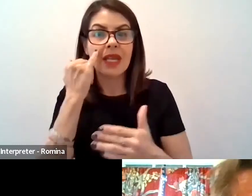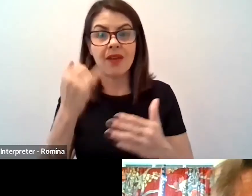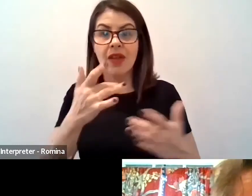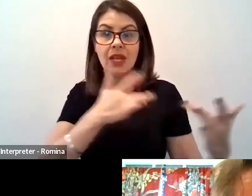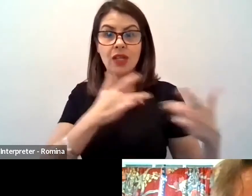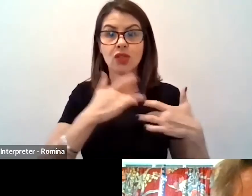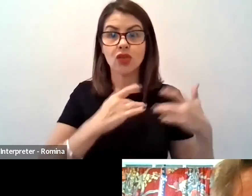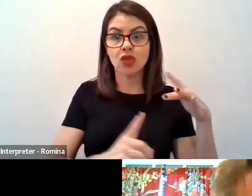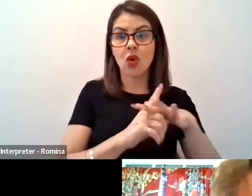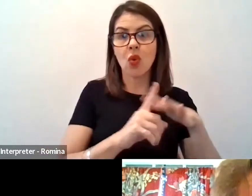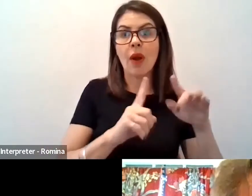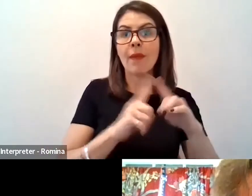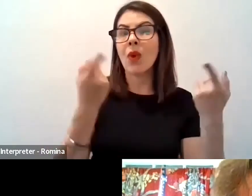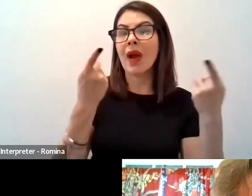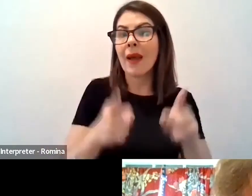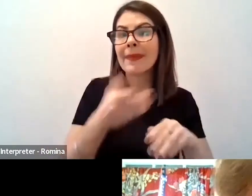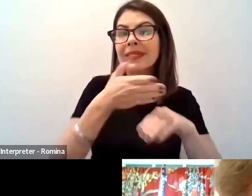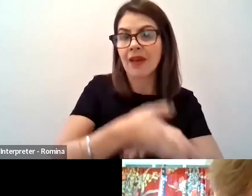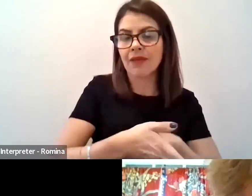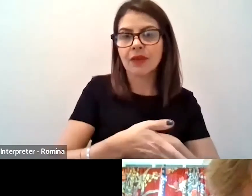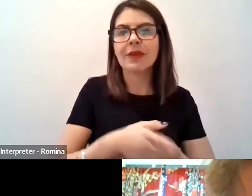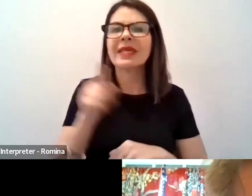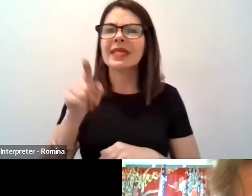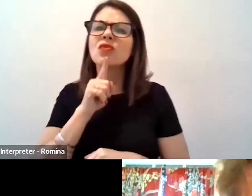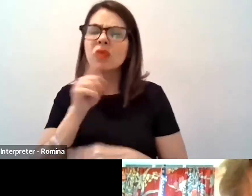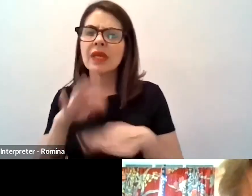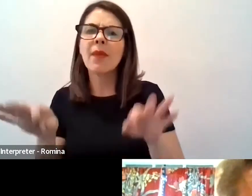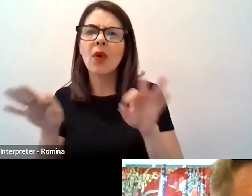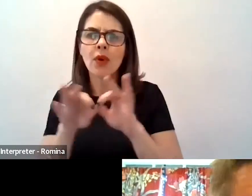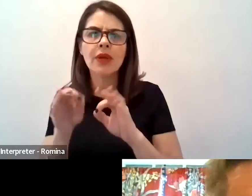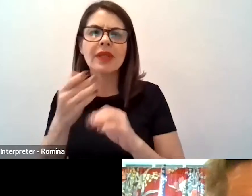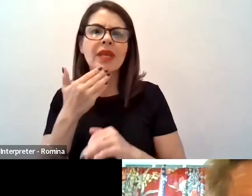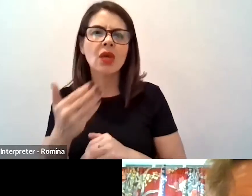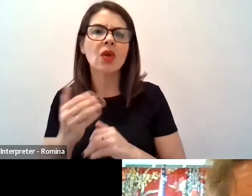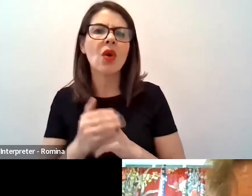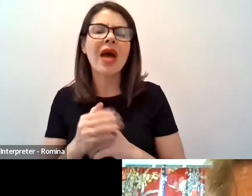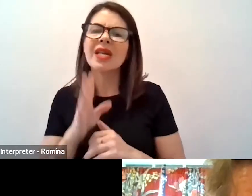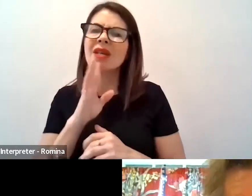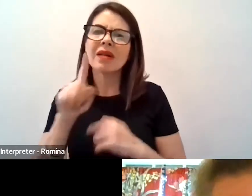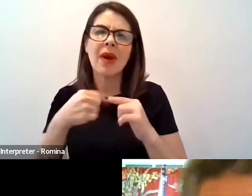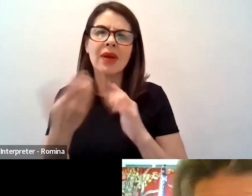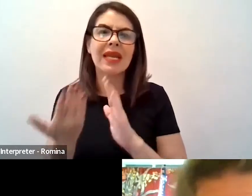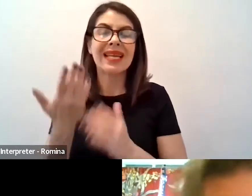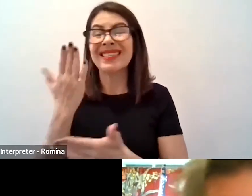[Jim Damis] Yeah, this is important, and I did allude to this earlier again, some issues are not up for debate.